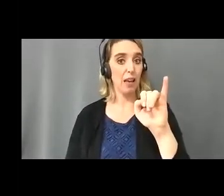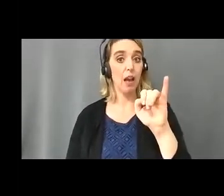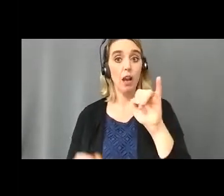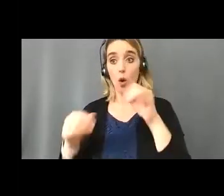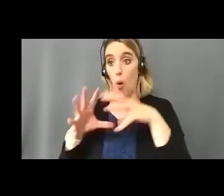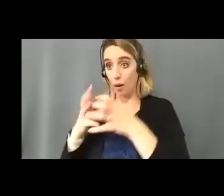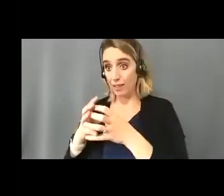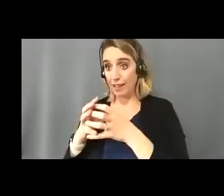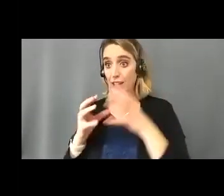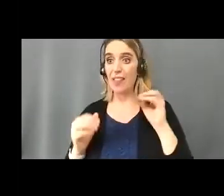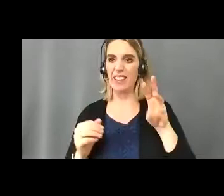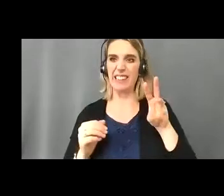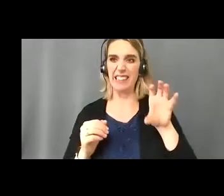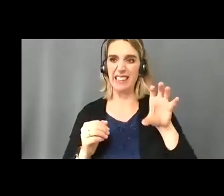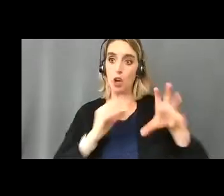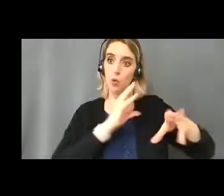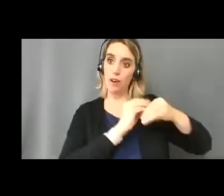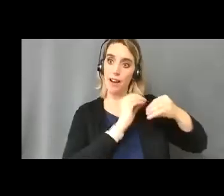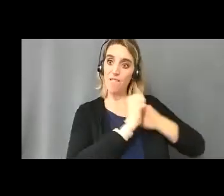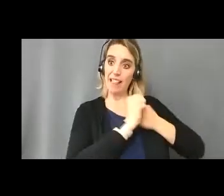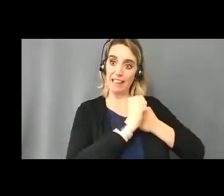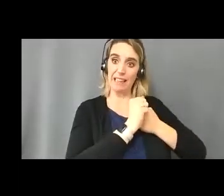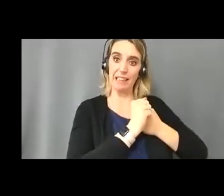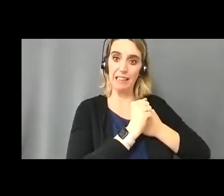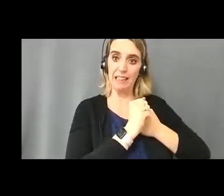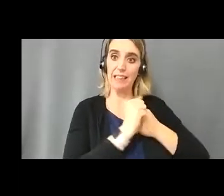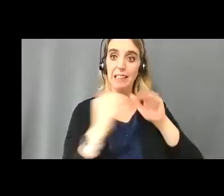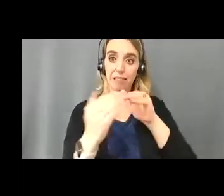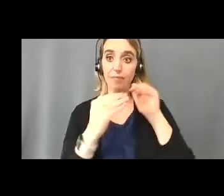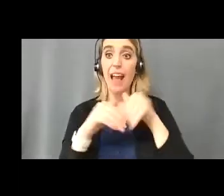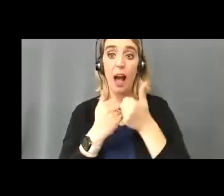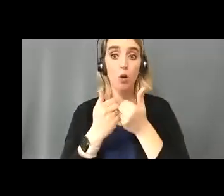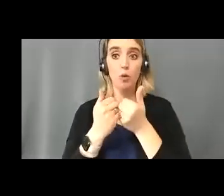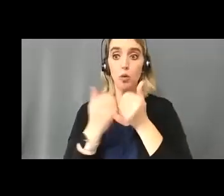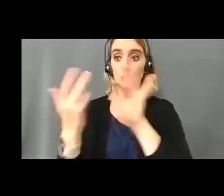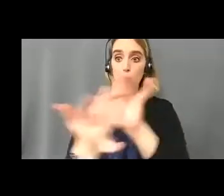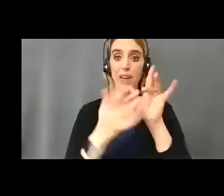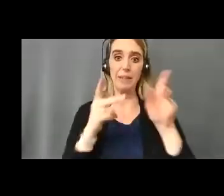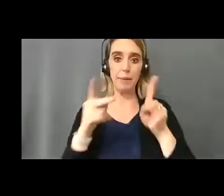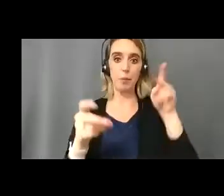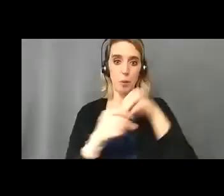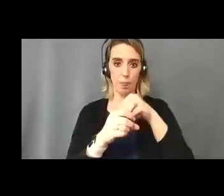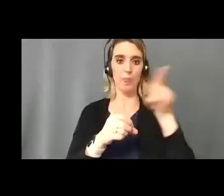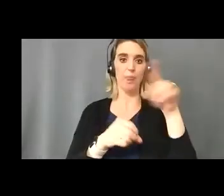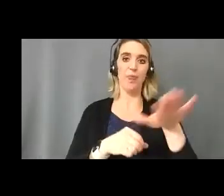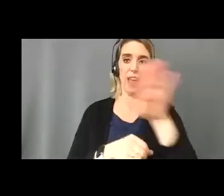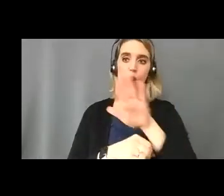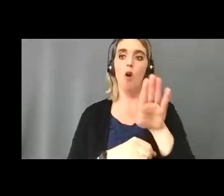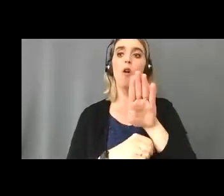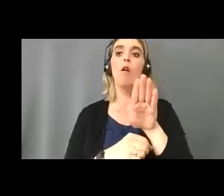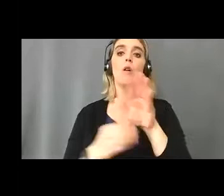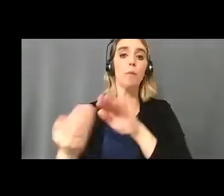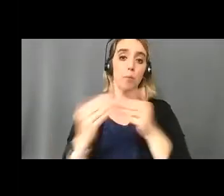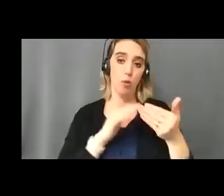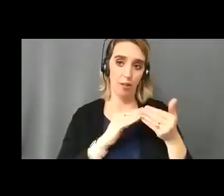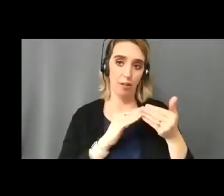helping them figure out how to reach people who need them in their communities and providing the advocacy, support